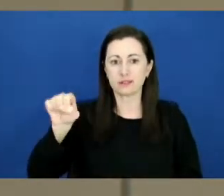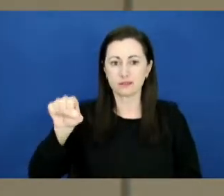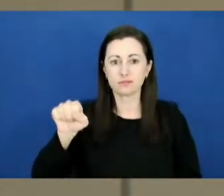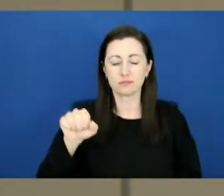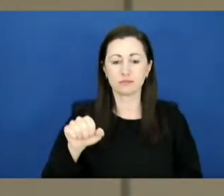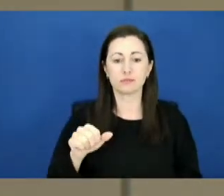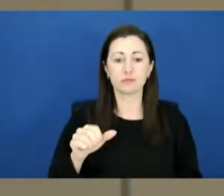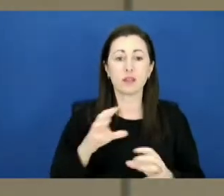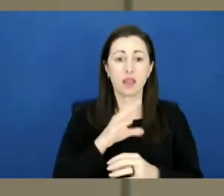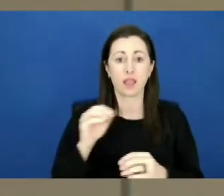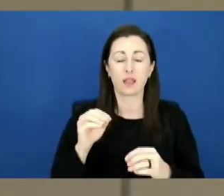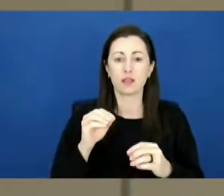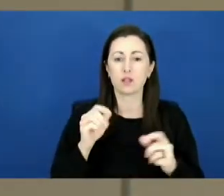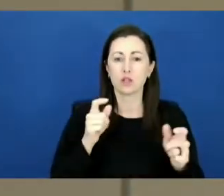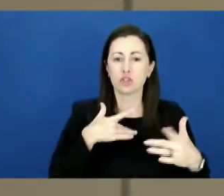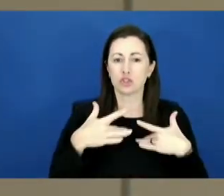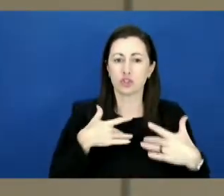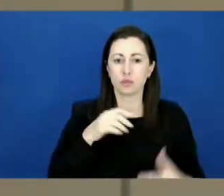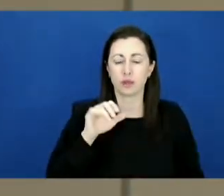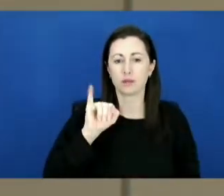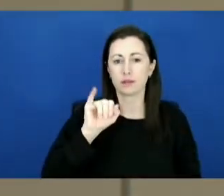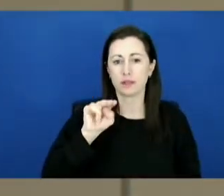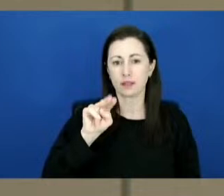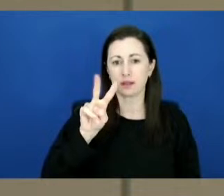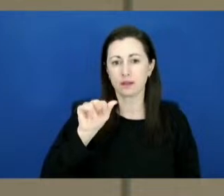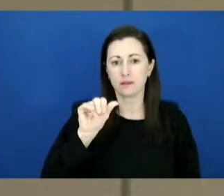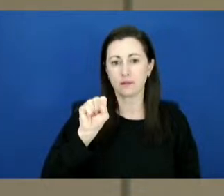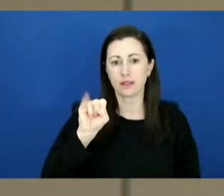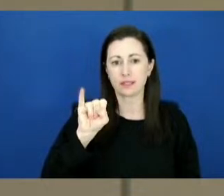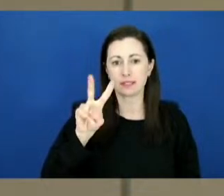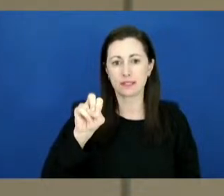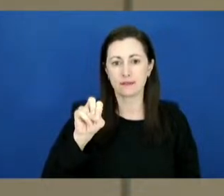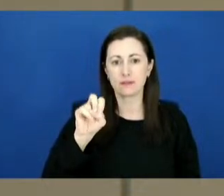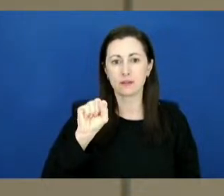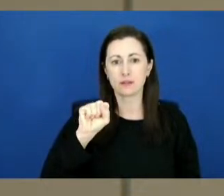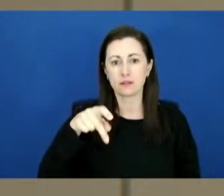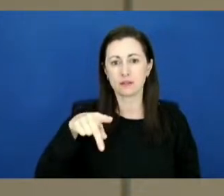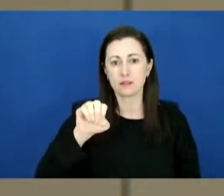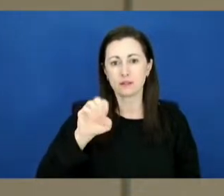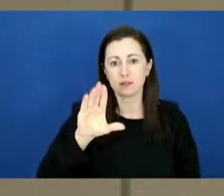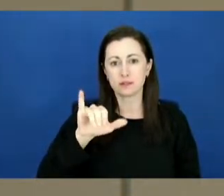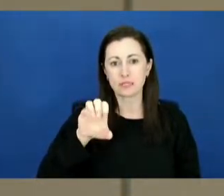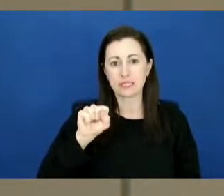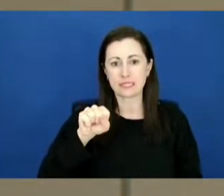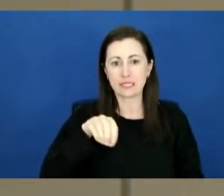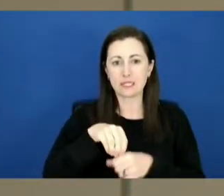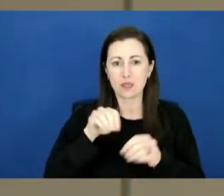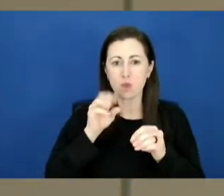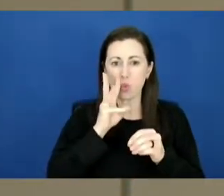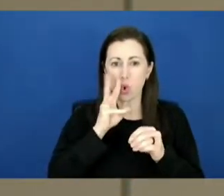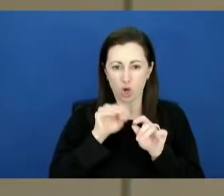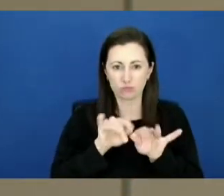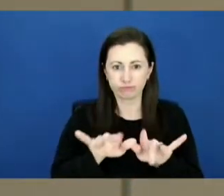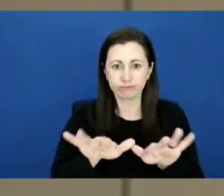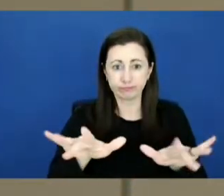I'M CONCERNED ABOUT THE INVASIVE